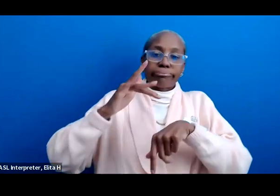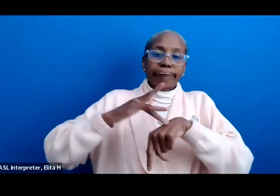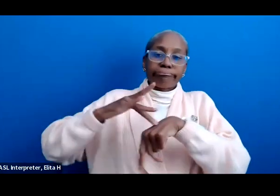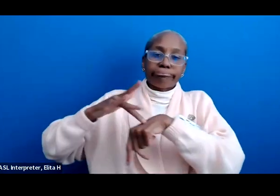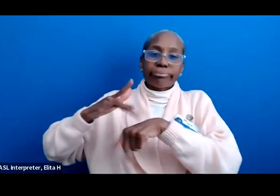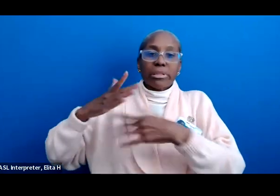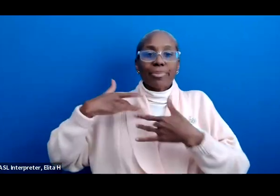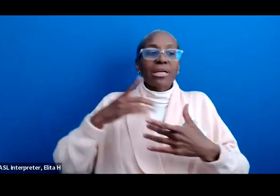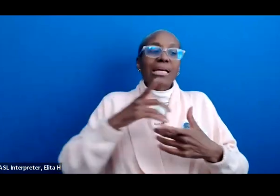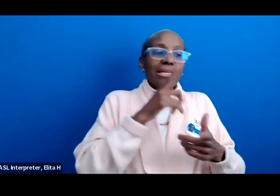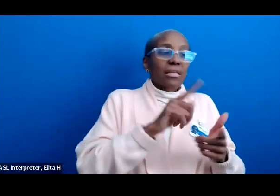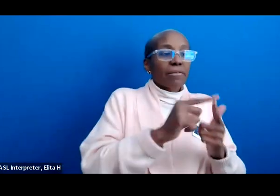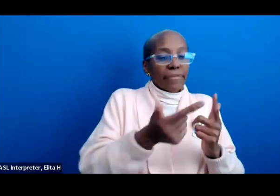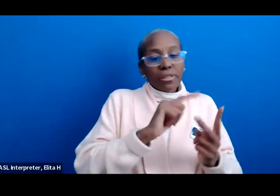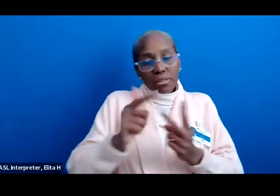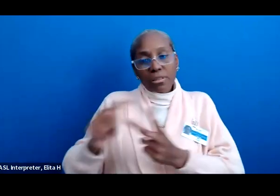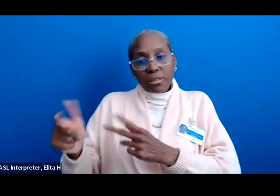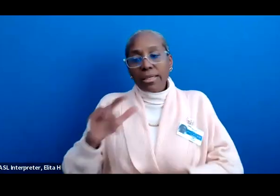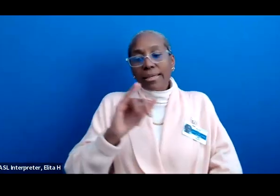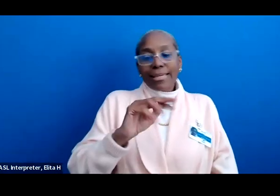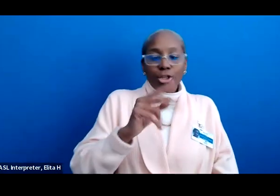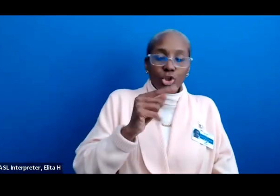which is why we do recommend the intermittent when at all possible.